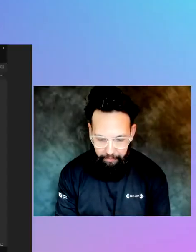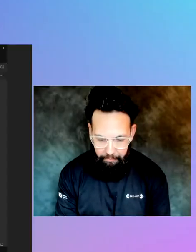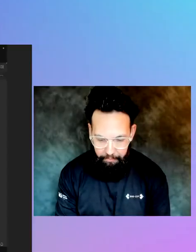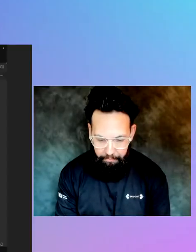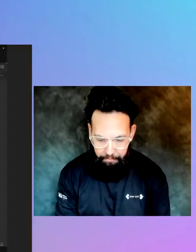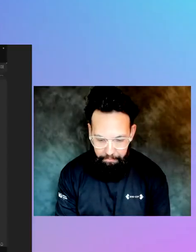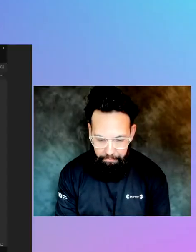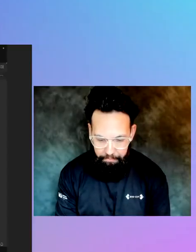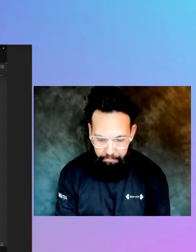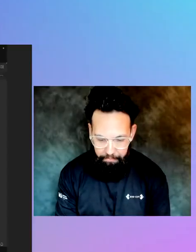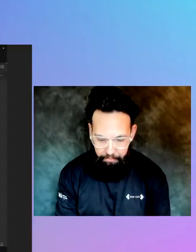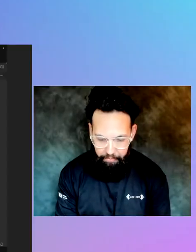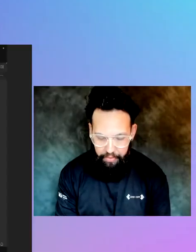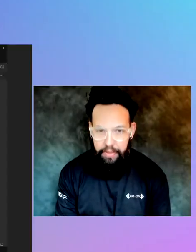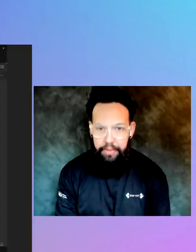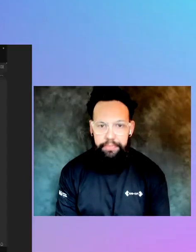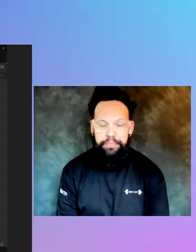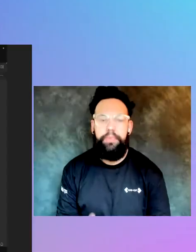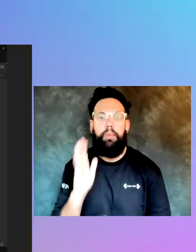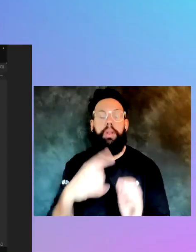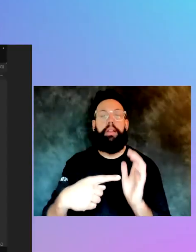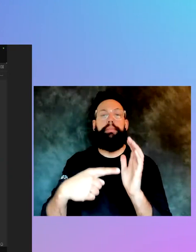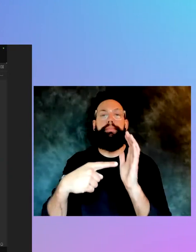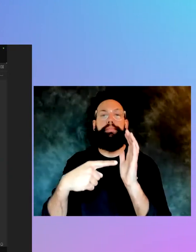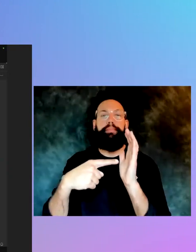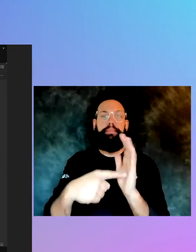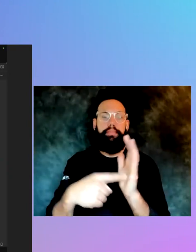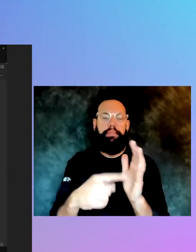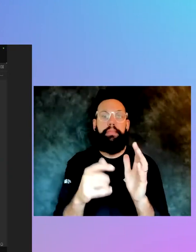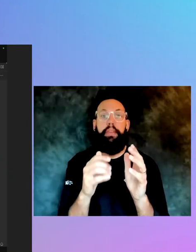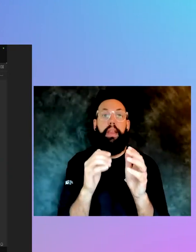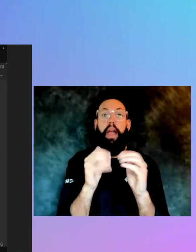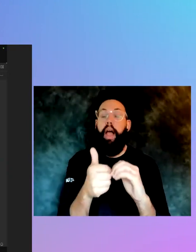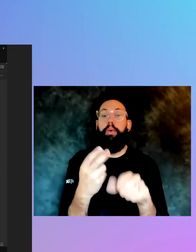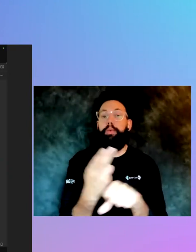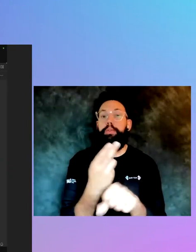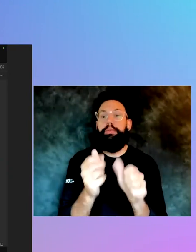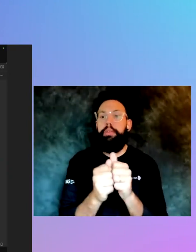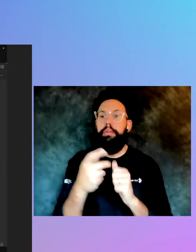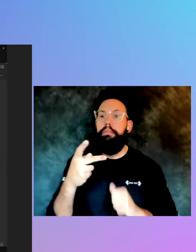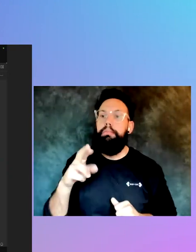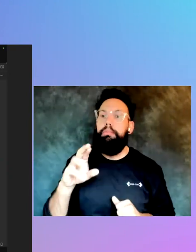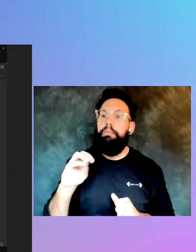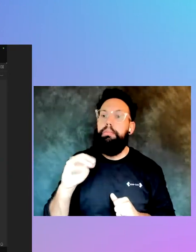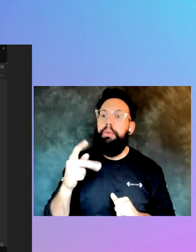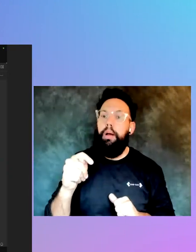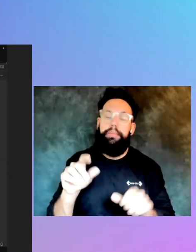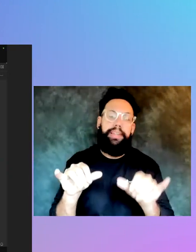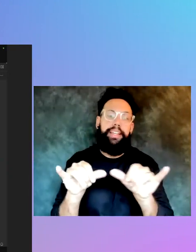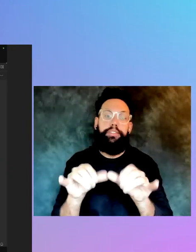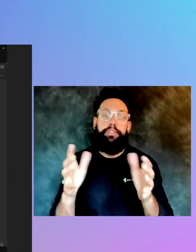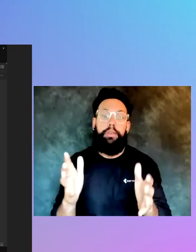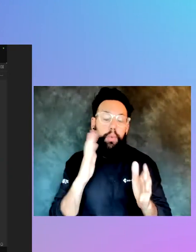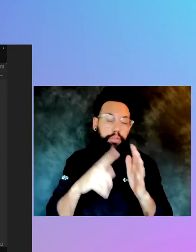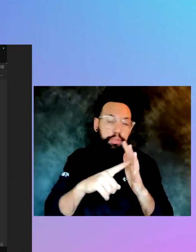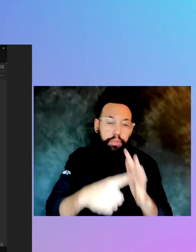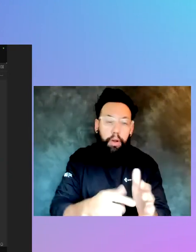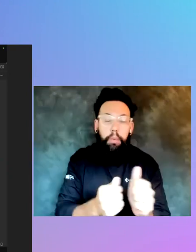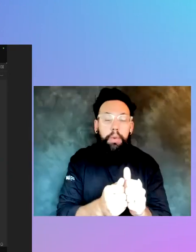power of prompt engineering. We're going to start with a